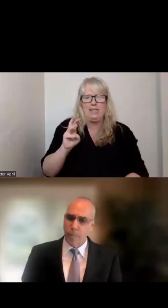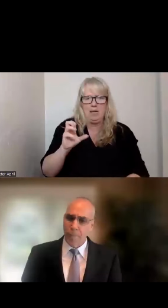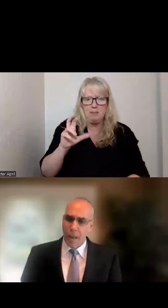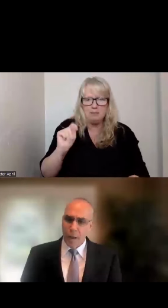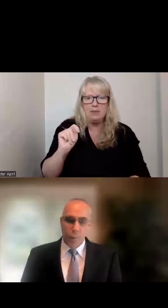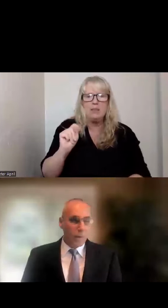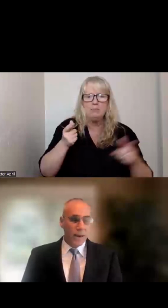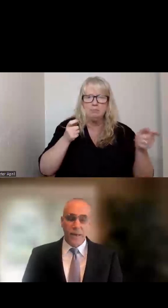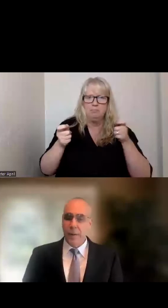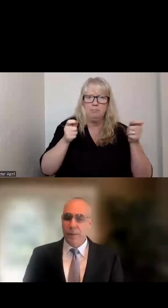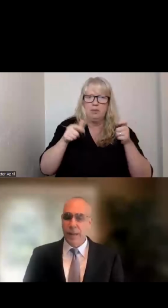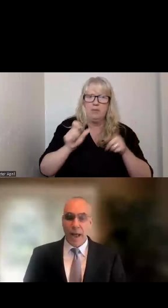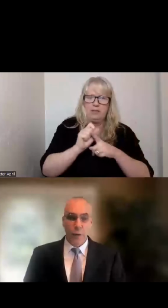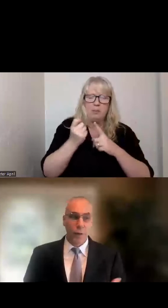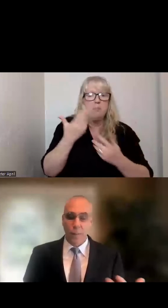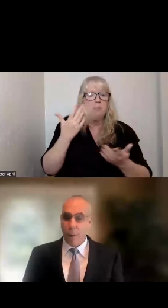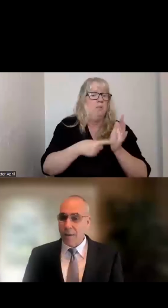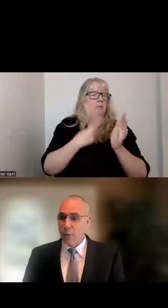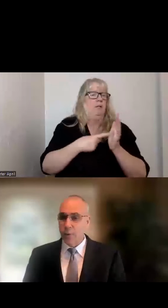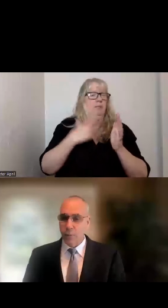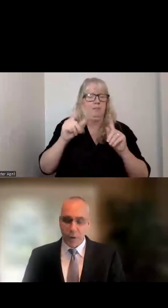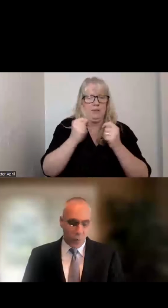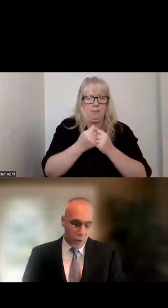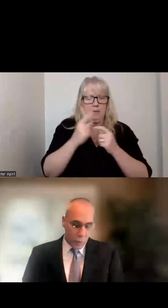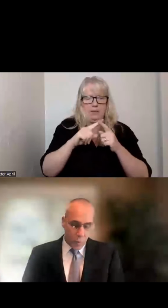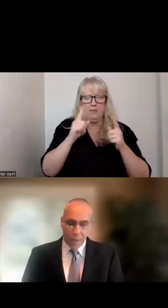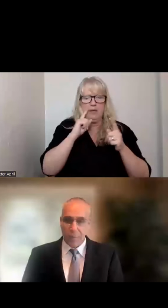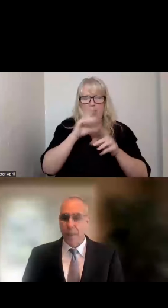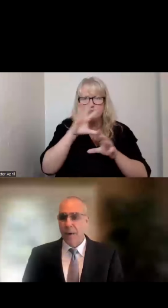YOU MAY FIND TEAMS THAT COMBINE THE THREE WHERE YOU HAVE THE